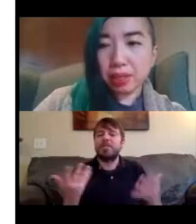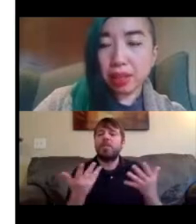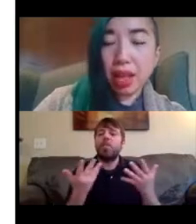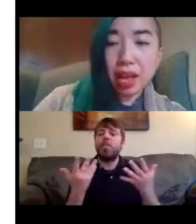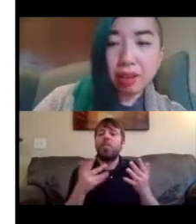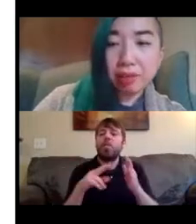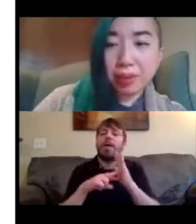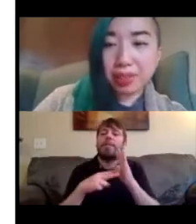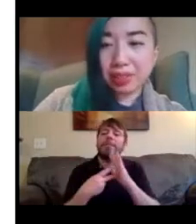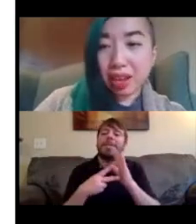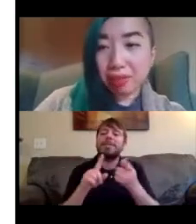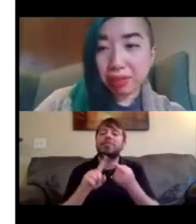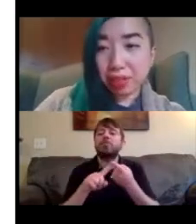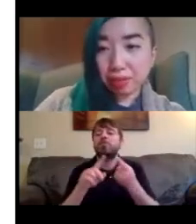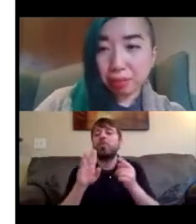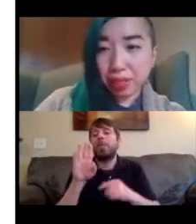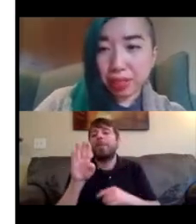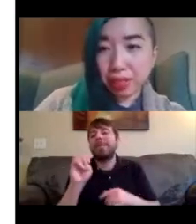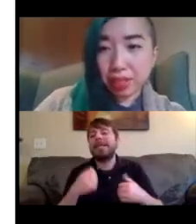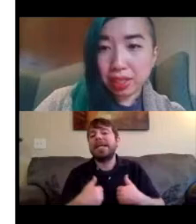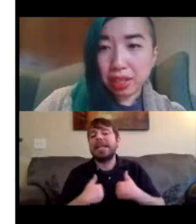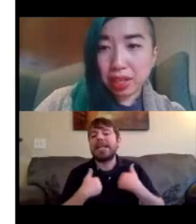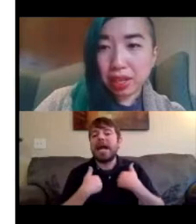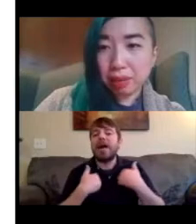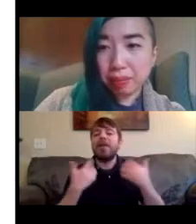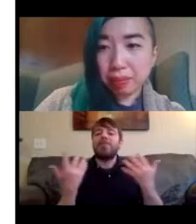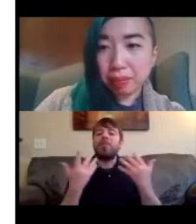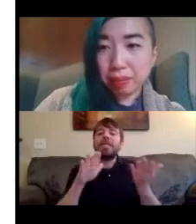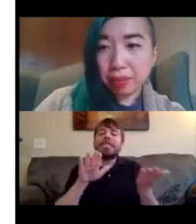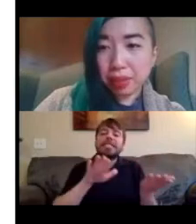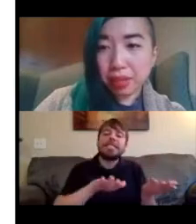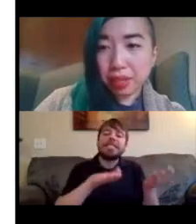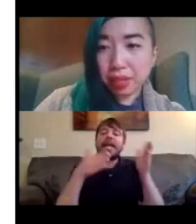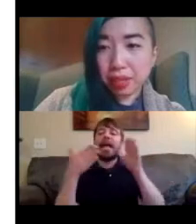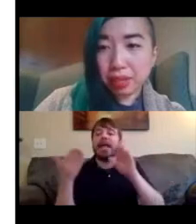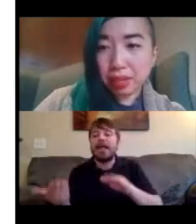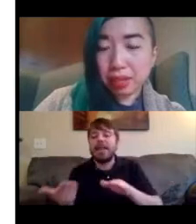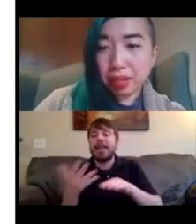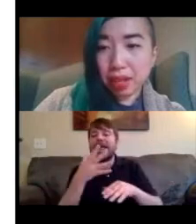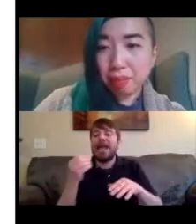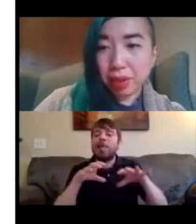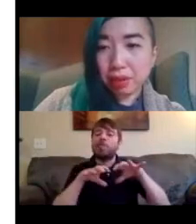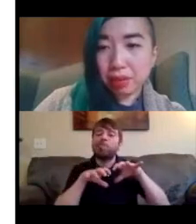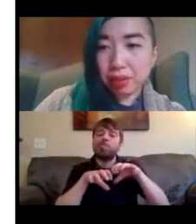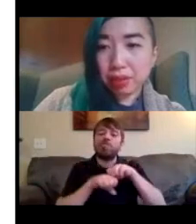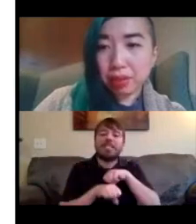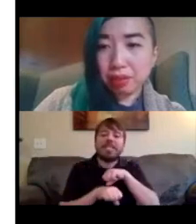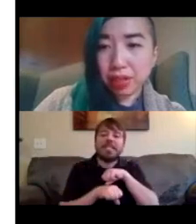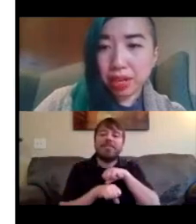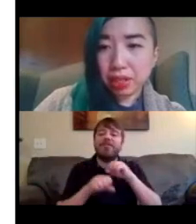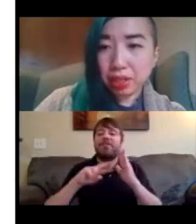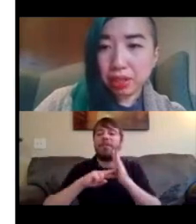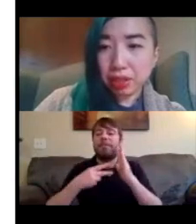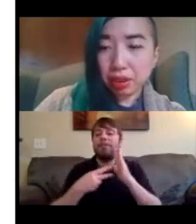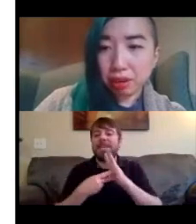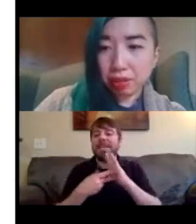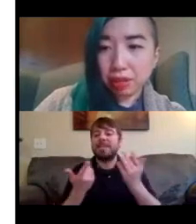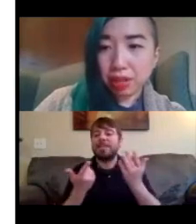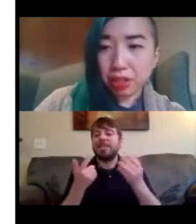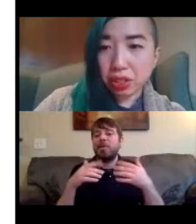alive, what does death and grief mean, and lot about youth connection to the earth, to nature,